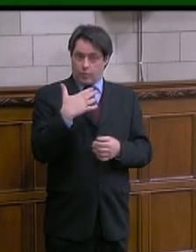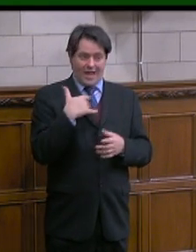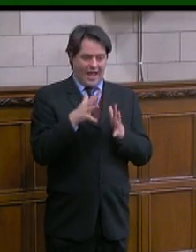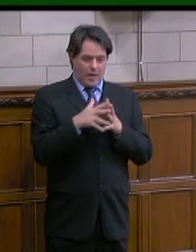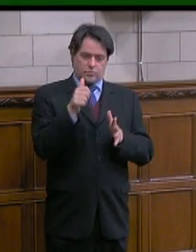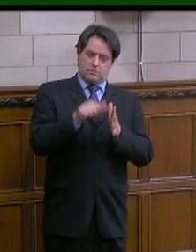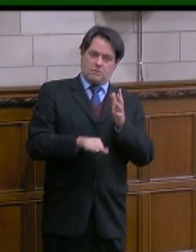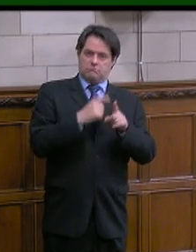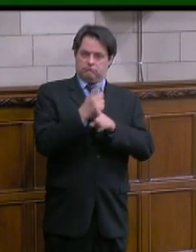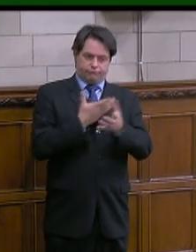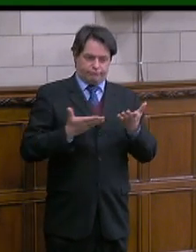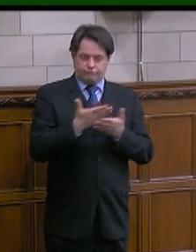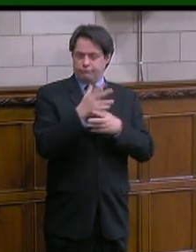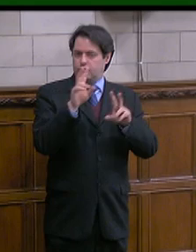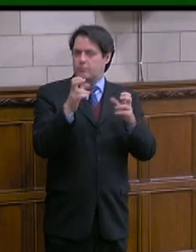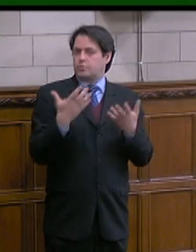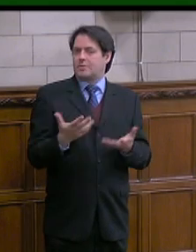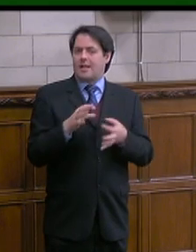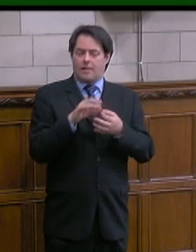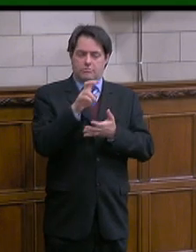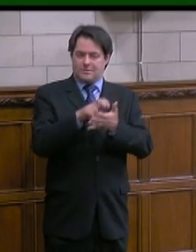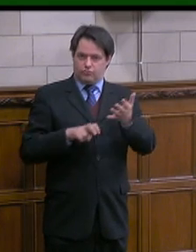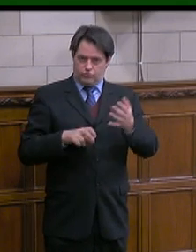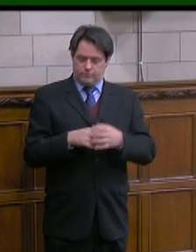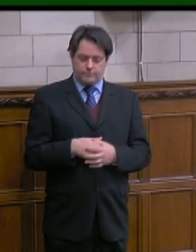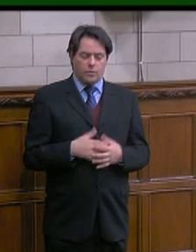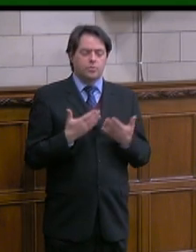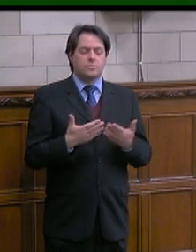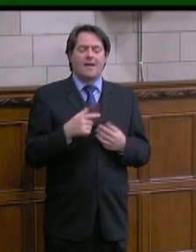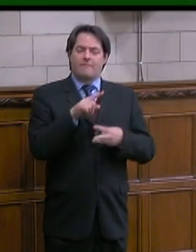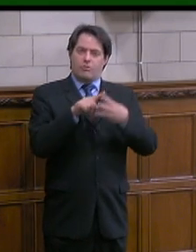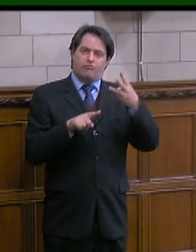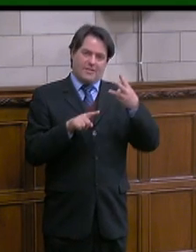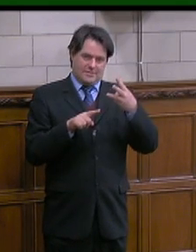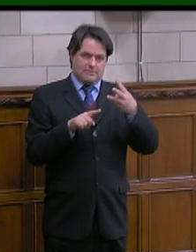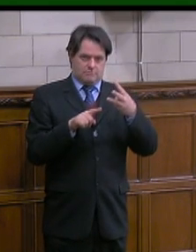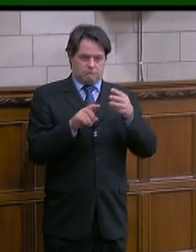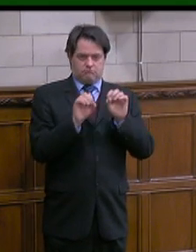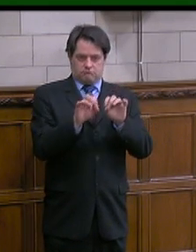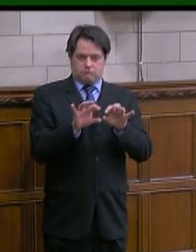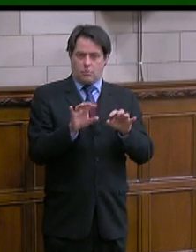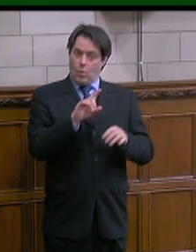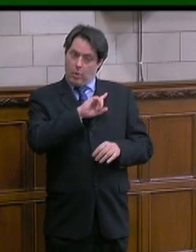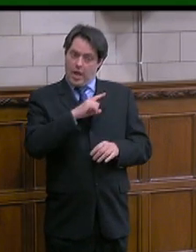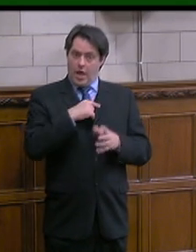I want to tell the story of why I learned sign language, explain why it is really important